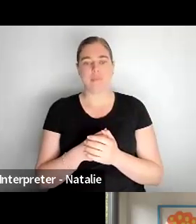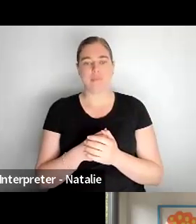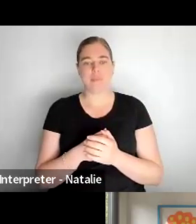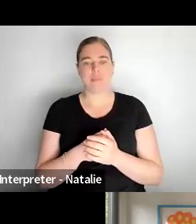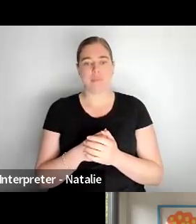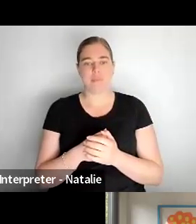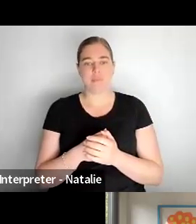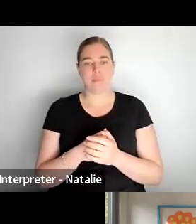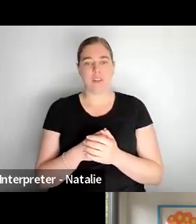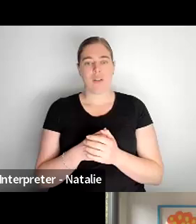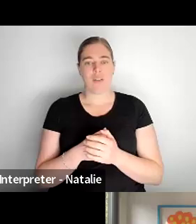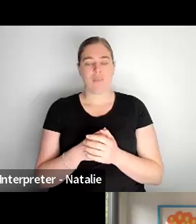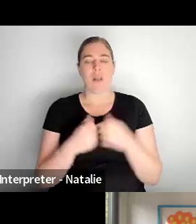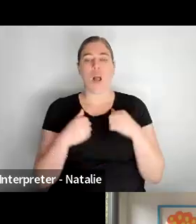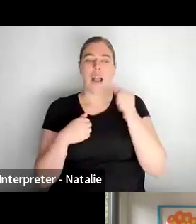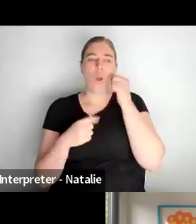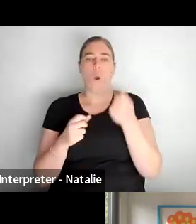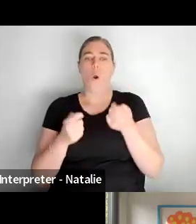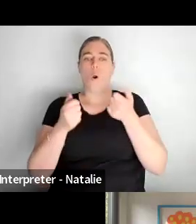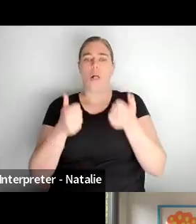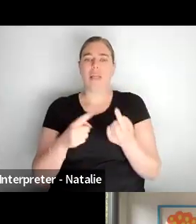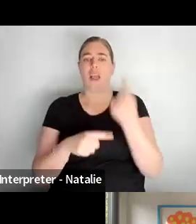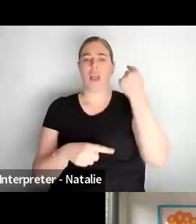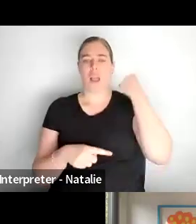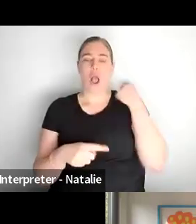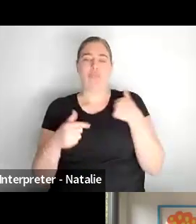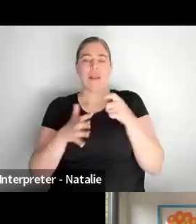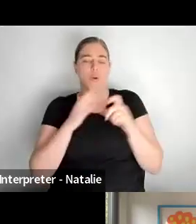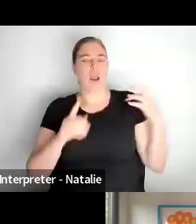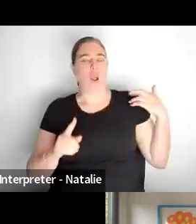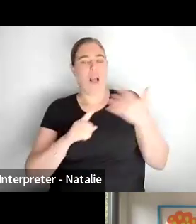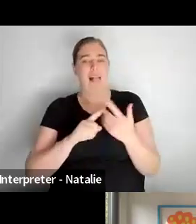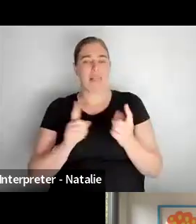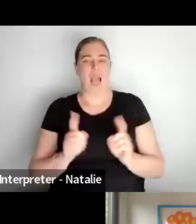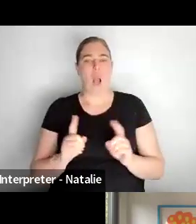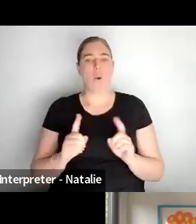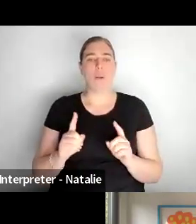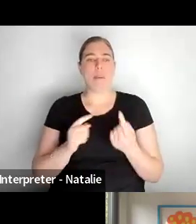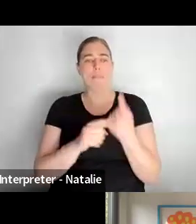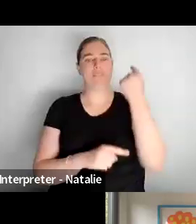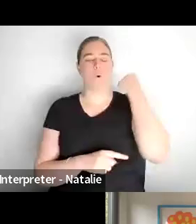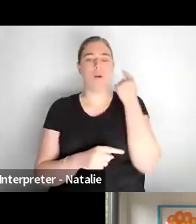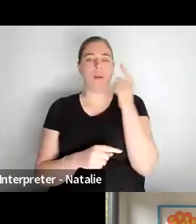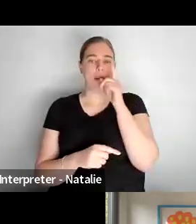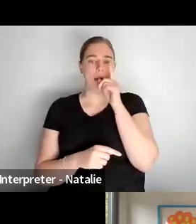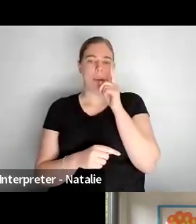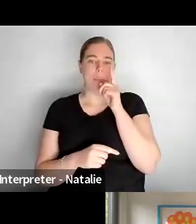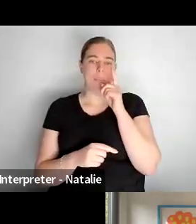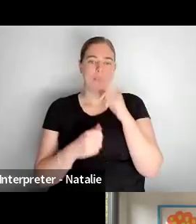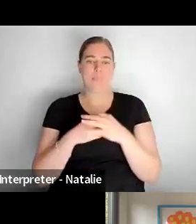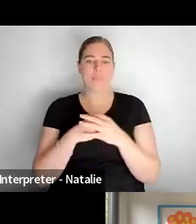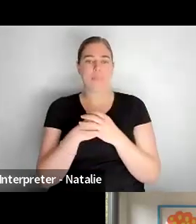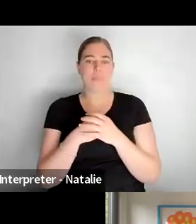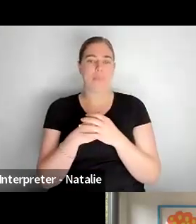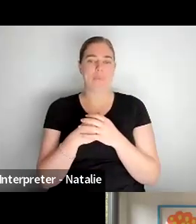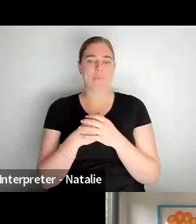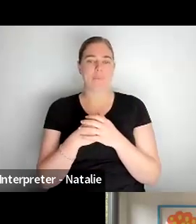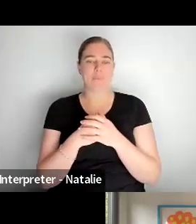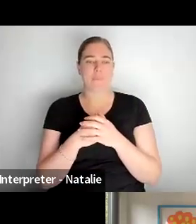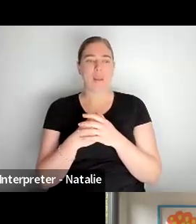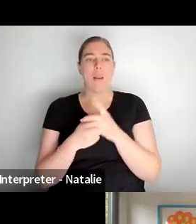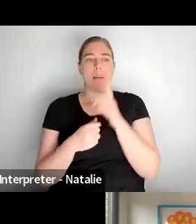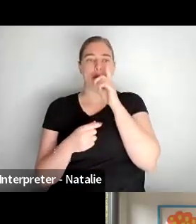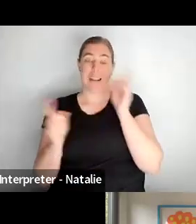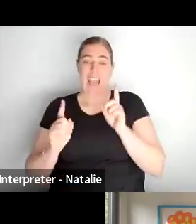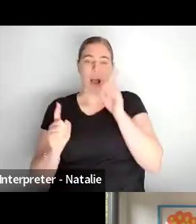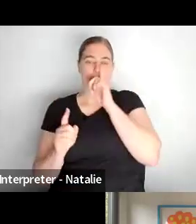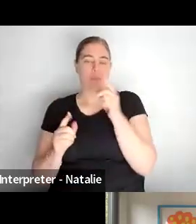I've been doing it for a while. I think people are a lot more wise now to cultural sensitivities. And